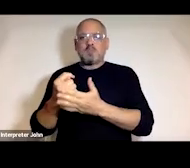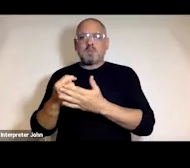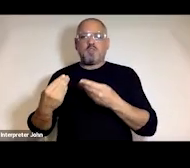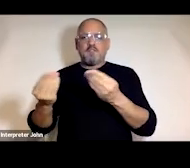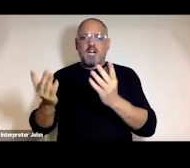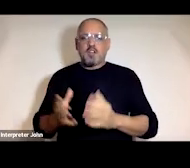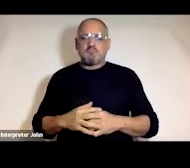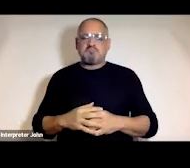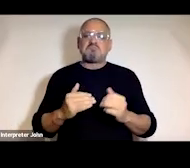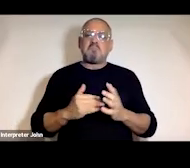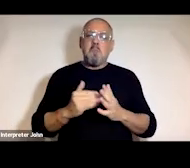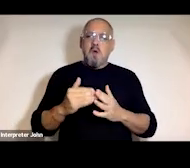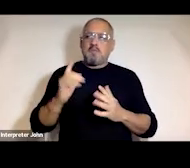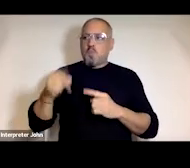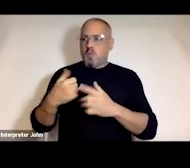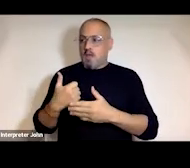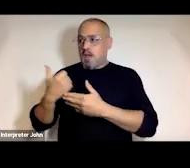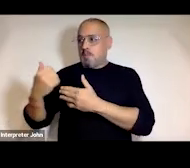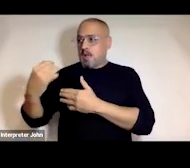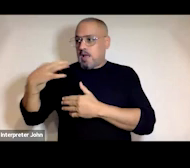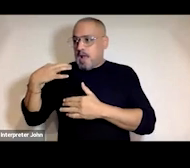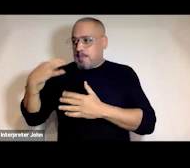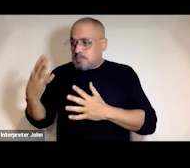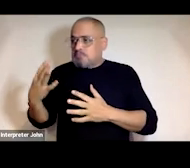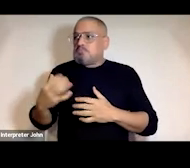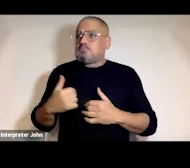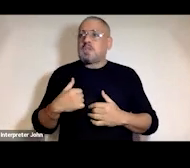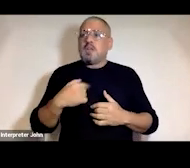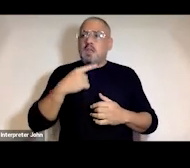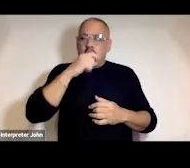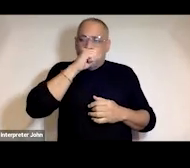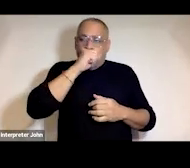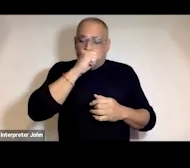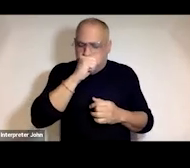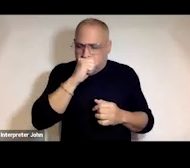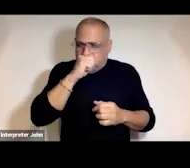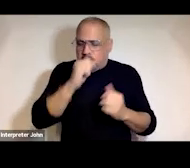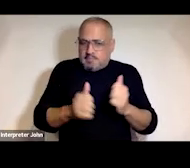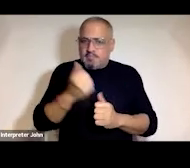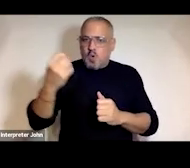So oftentimes when I was helping with applications, and I'll say that most of the applications I assisted with